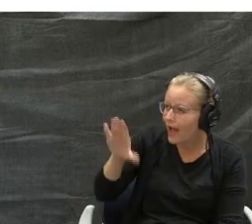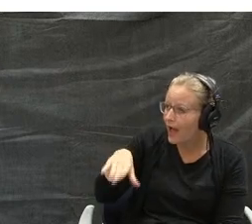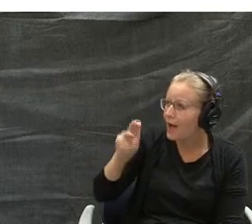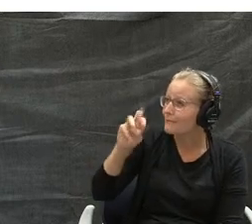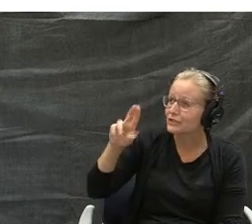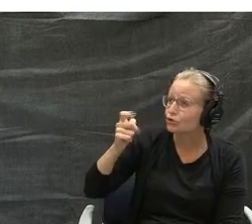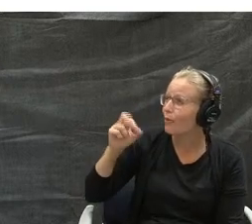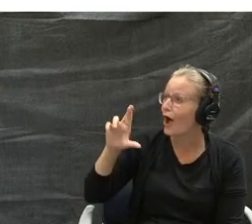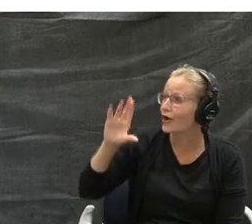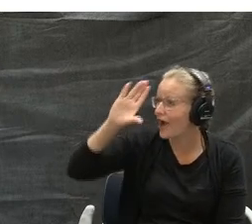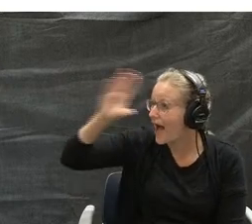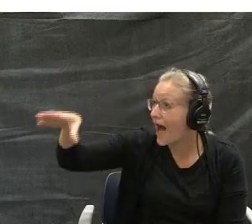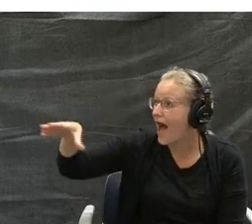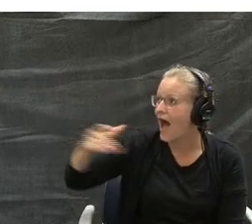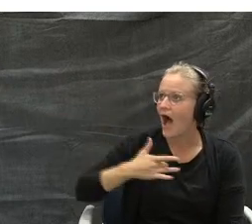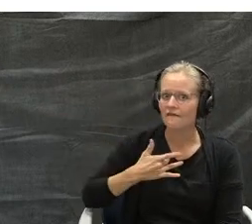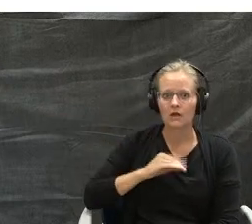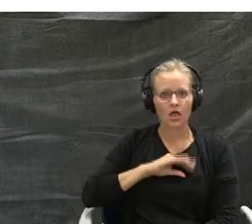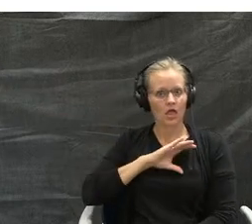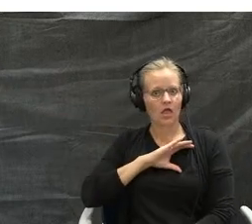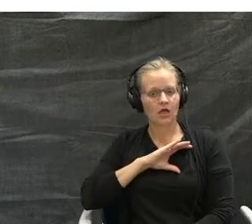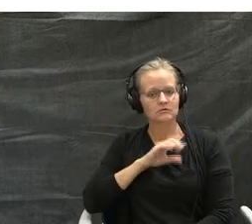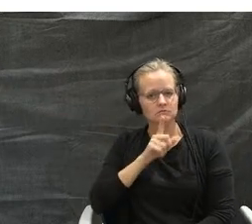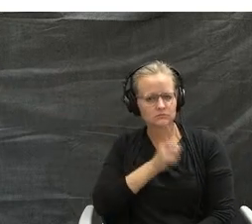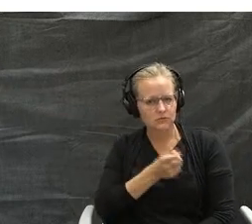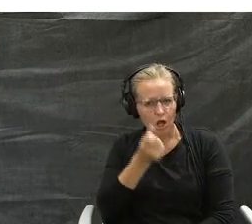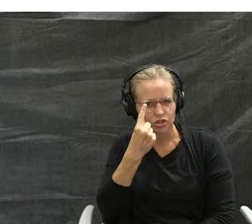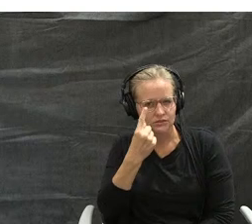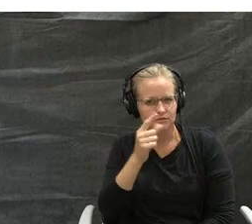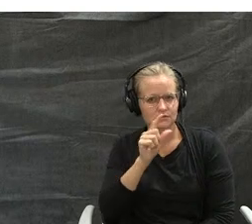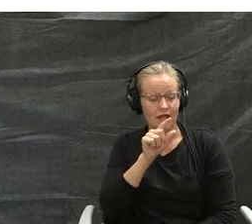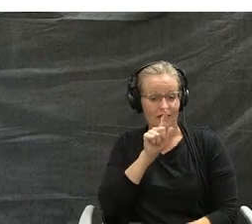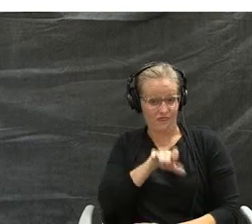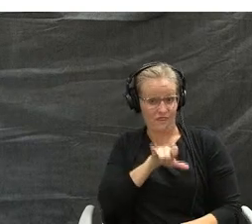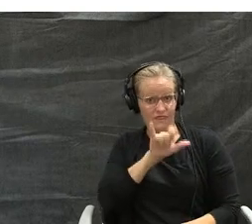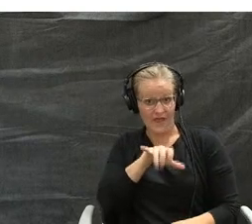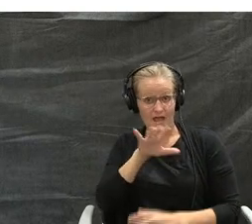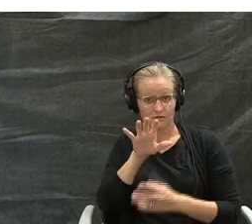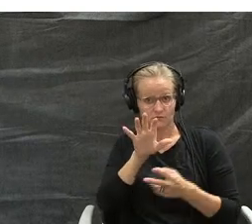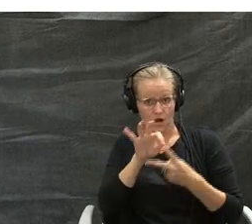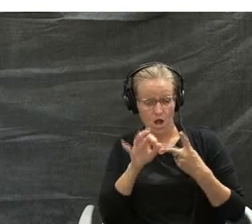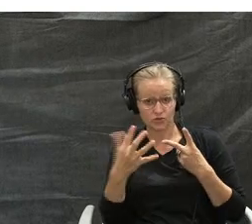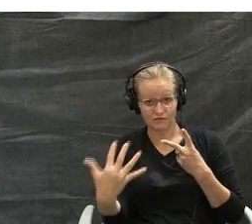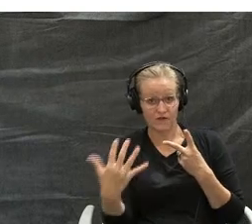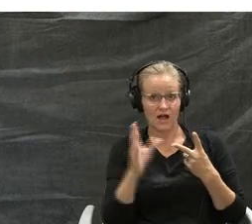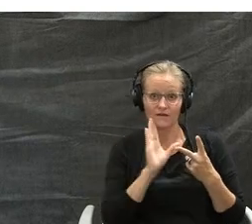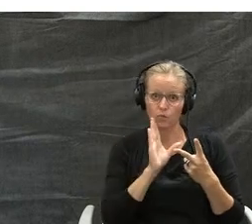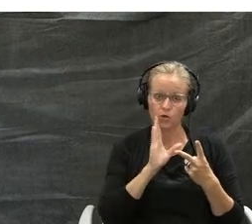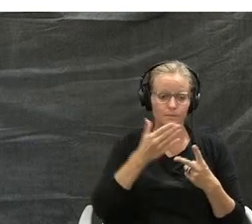Translation this option will be a much needed boost to the mental well being of both students and staff. Third, the